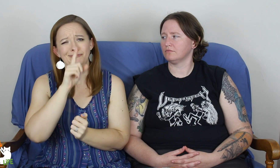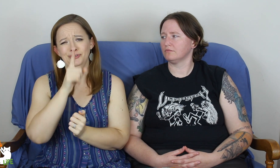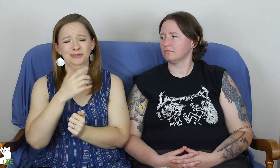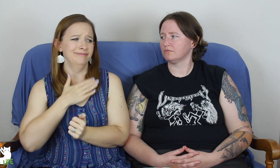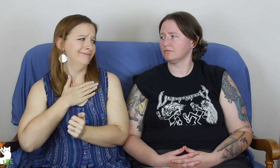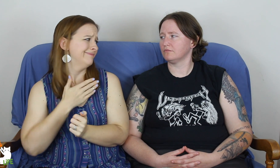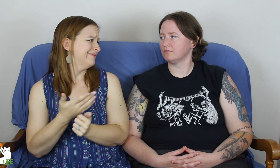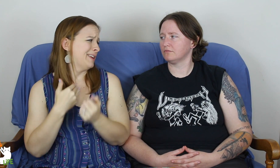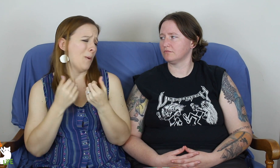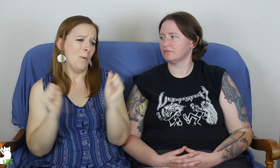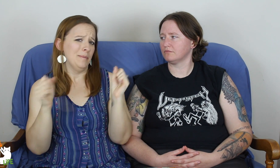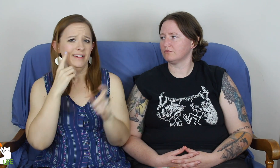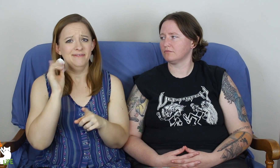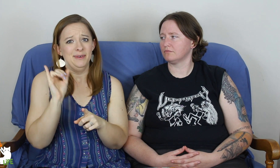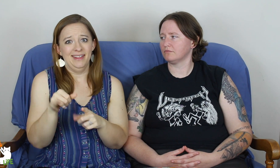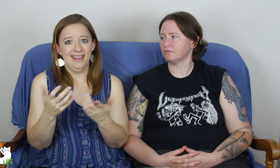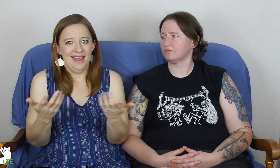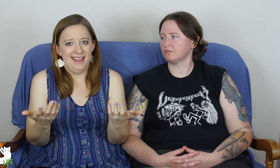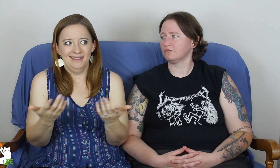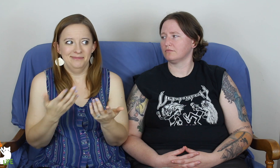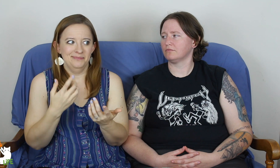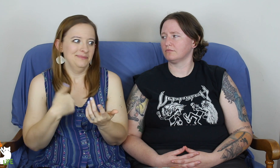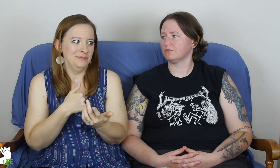So sure, we're more than willing to be open about this.